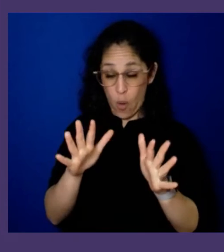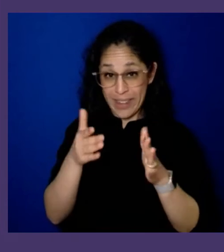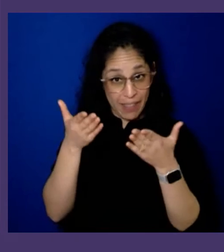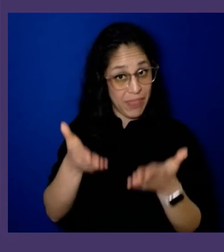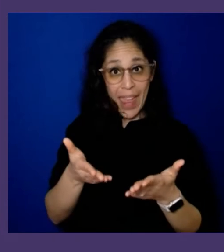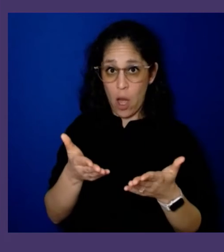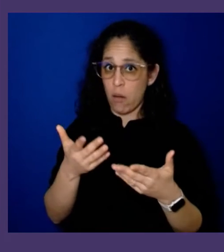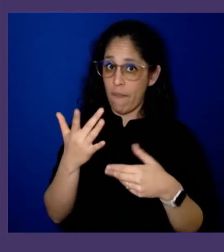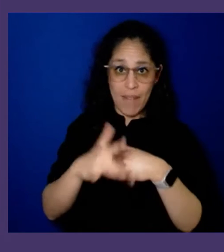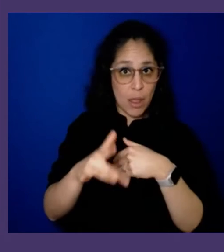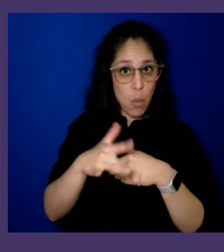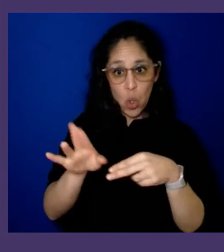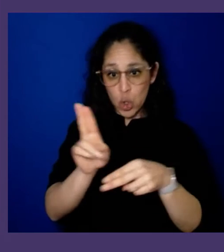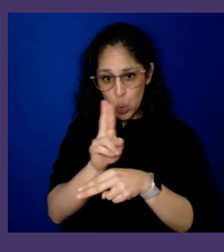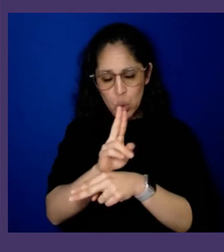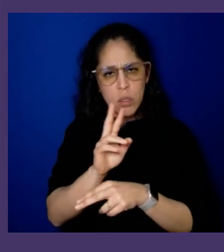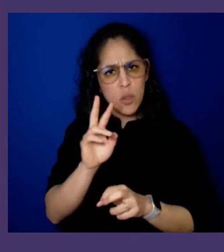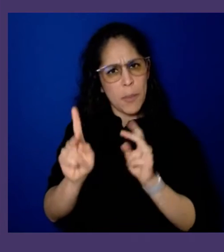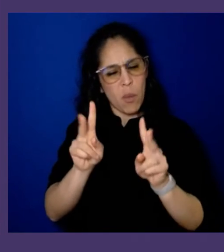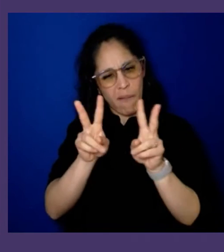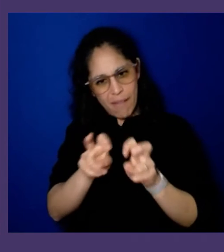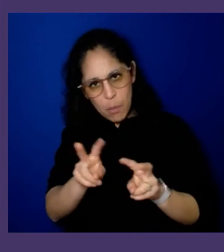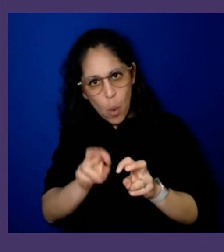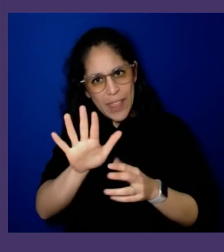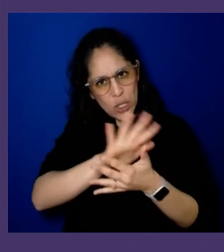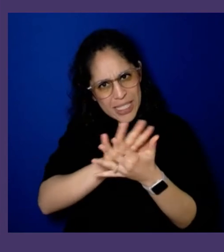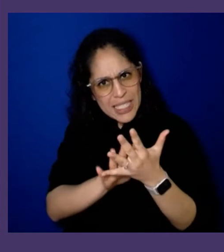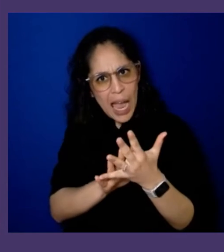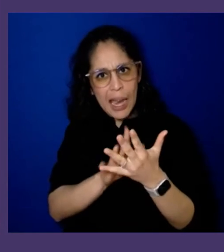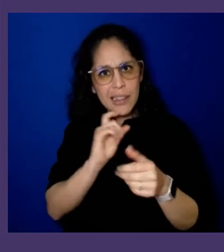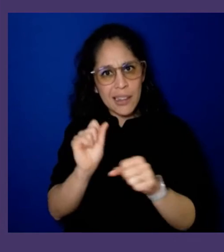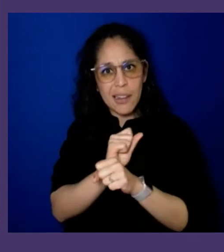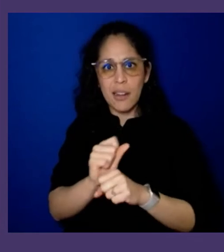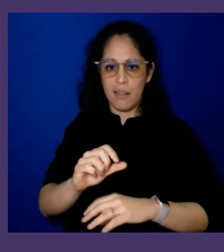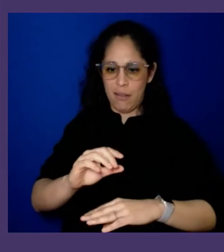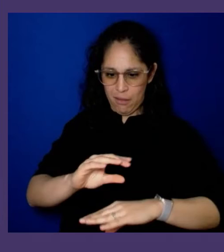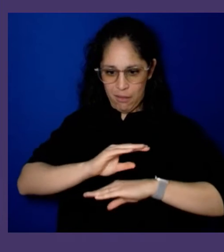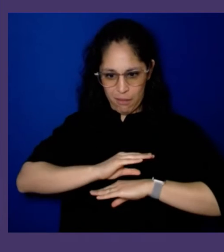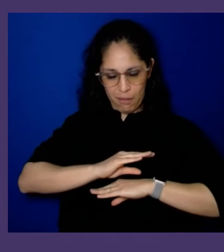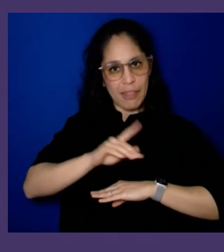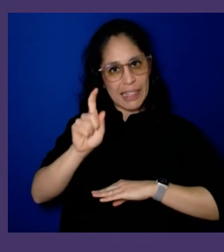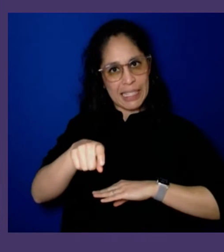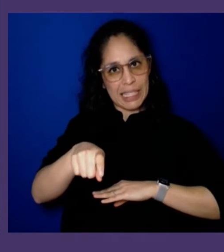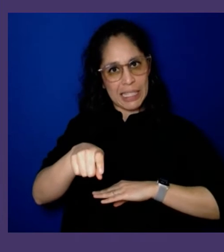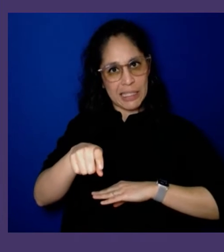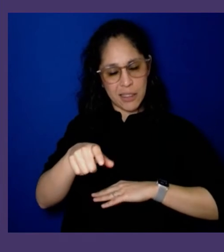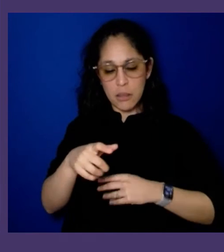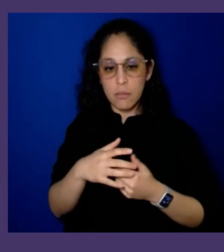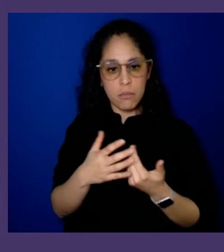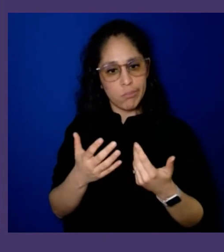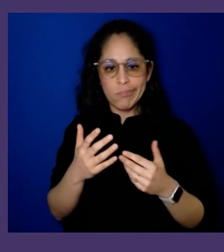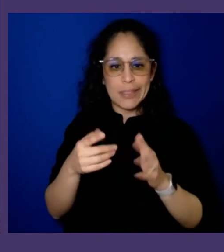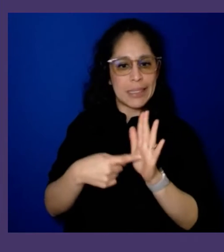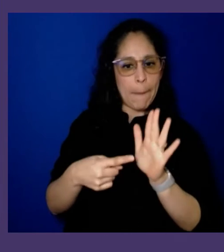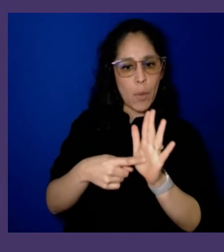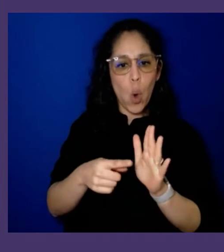evaluate whether a design direction adequately addresses their needs. For example, reviewing the user interface for a language translation app.